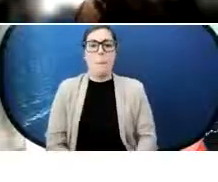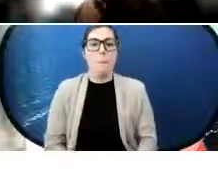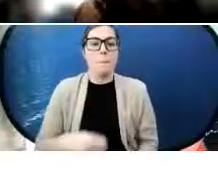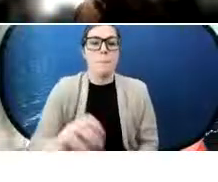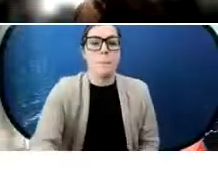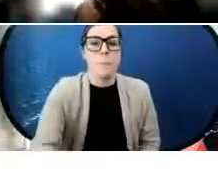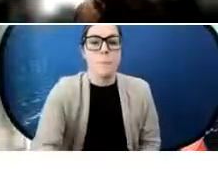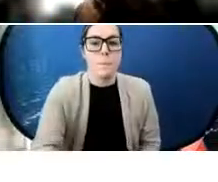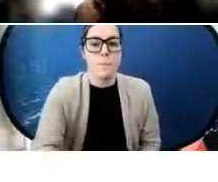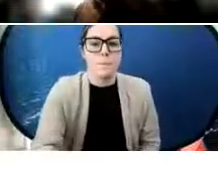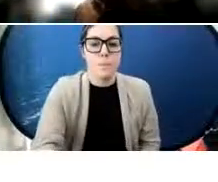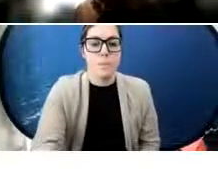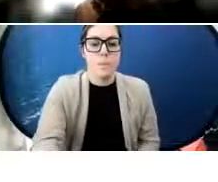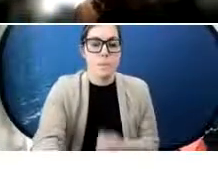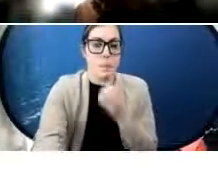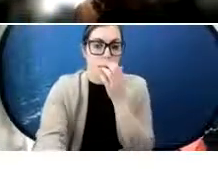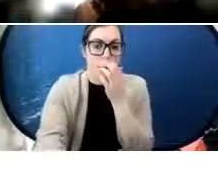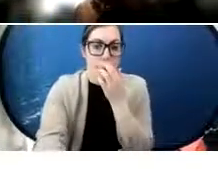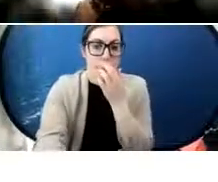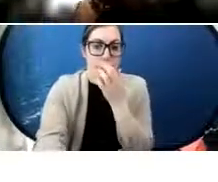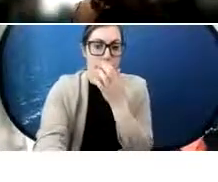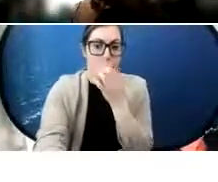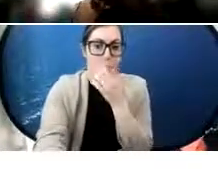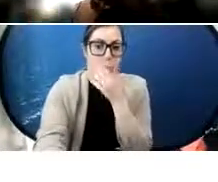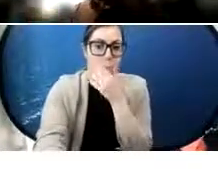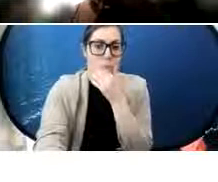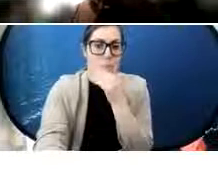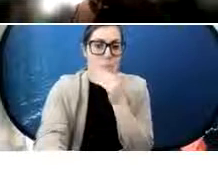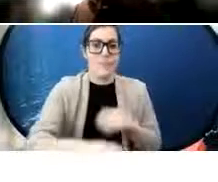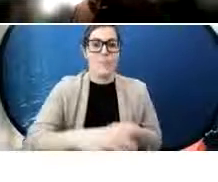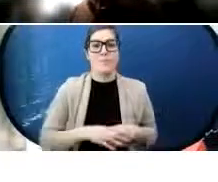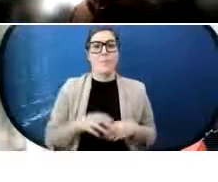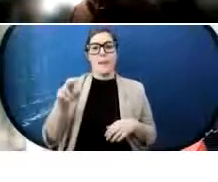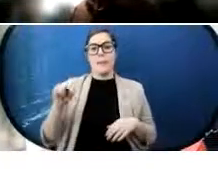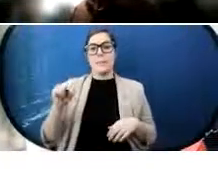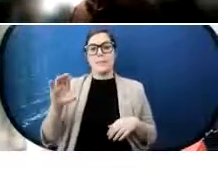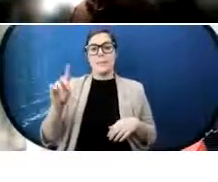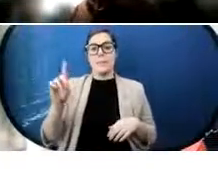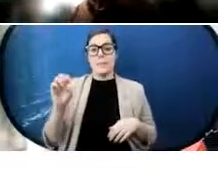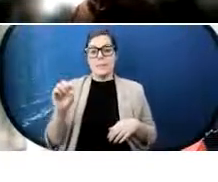So the NCDE is managed or administered by the disability rights nonprofit